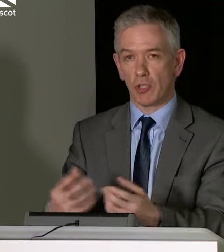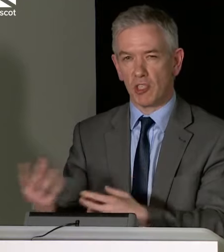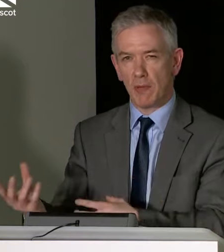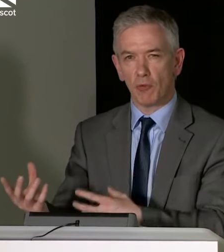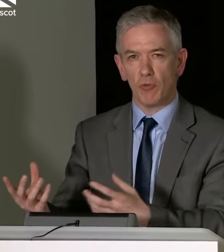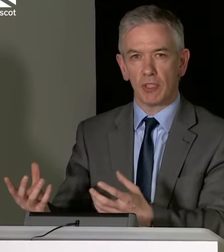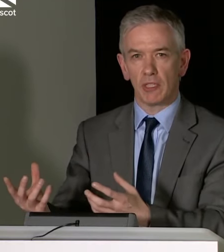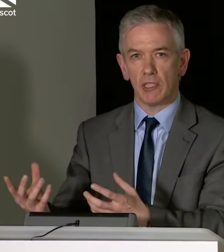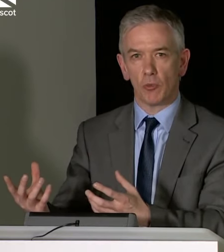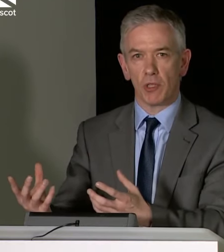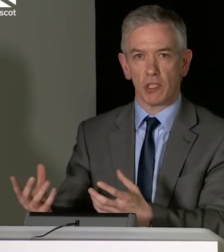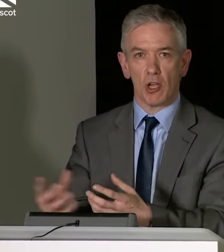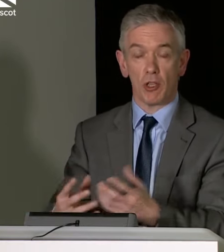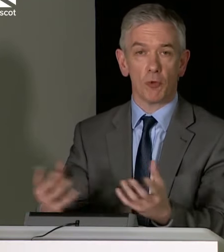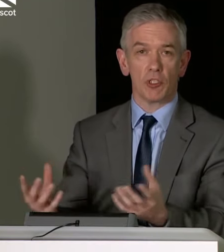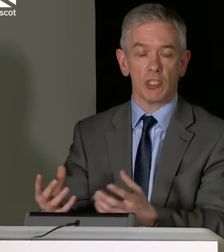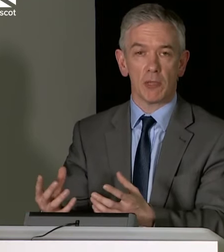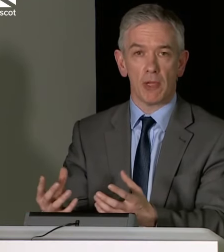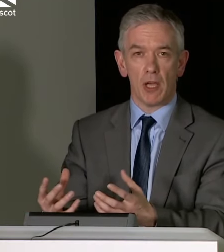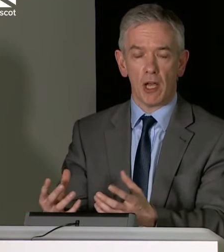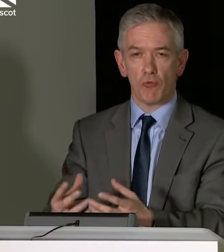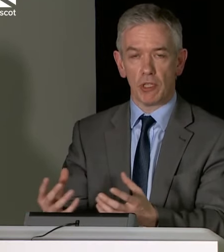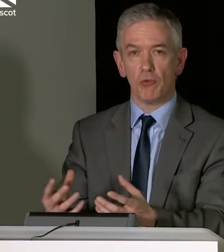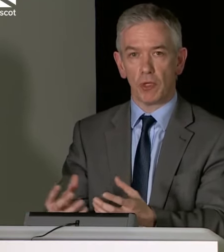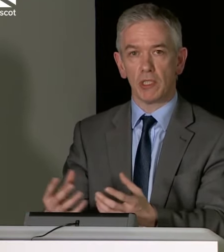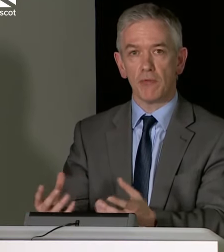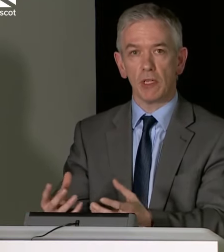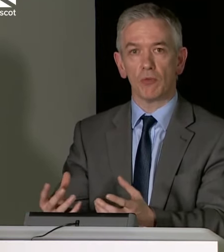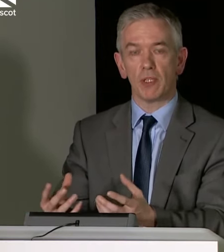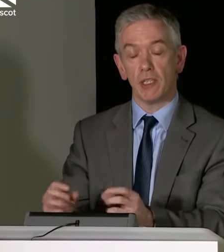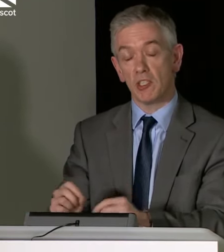whether it's at other points in time, are really, really difficult, and they need to